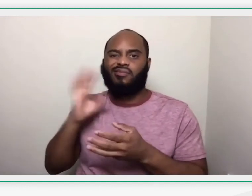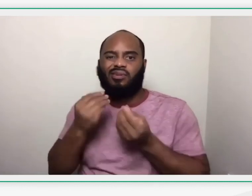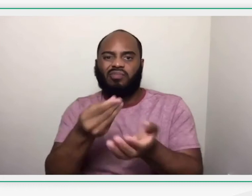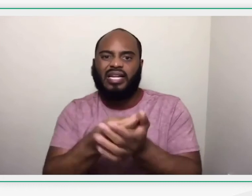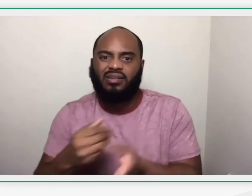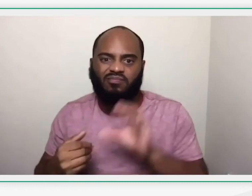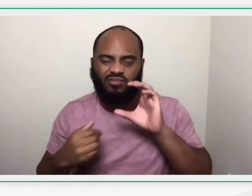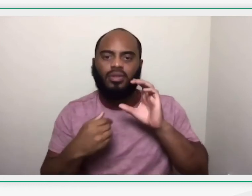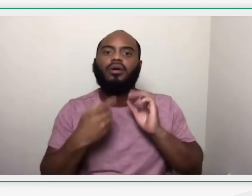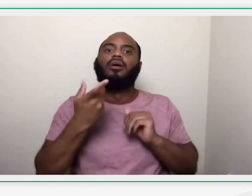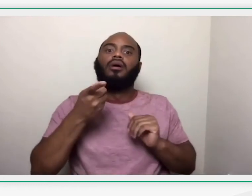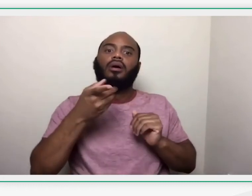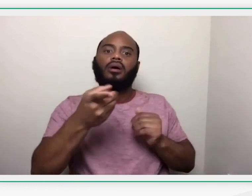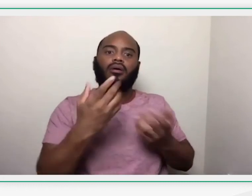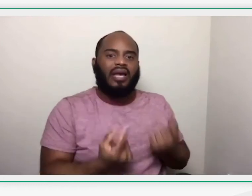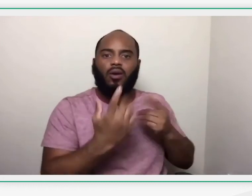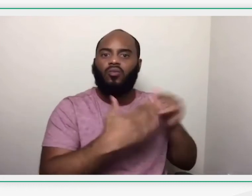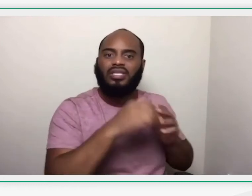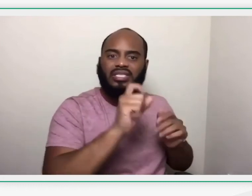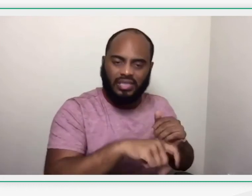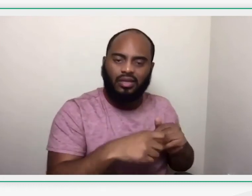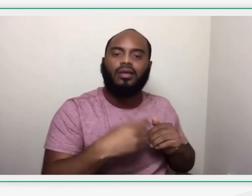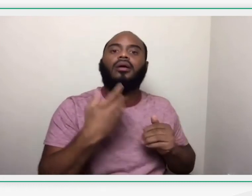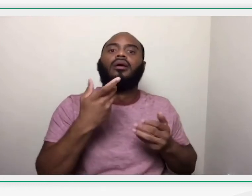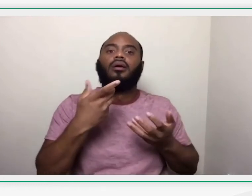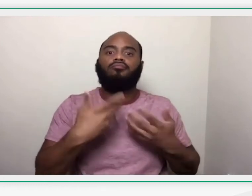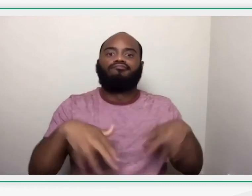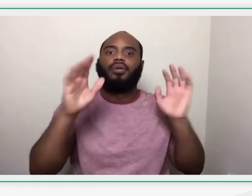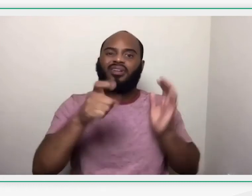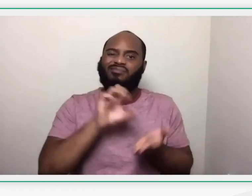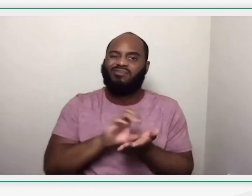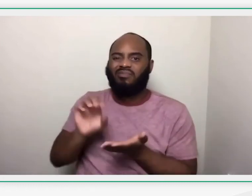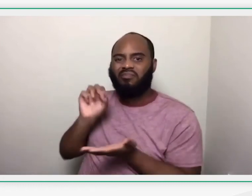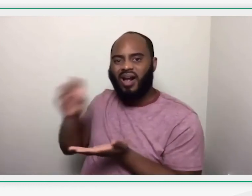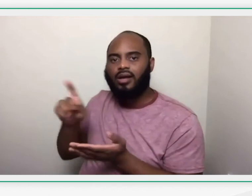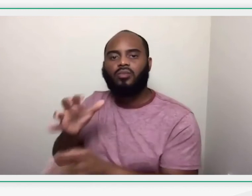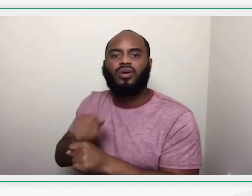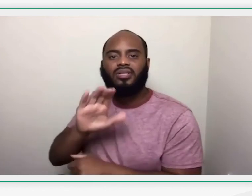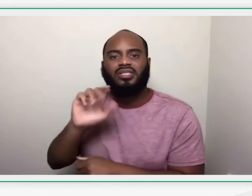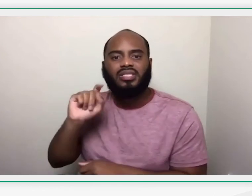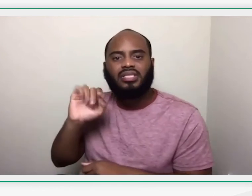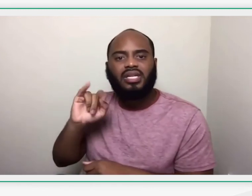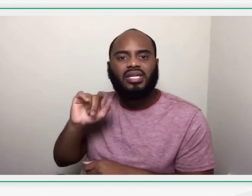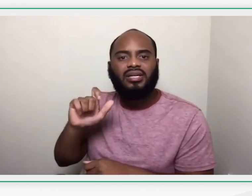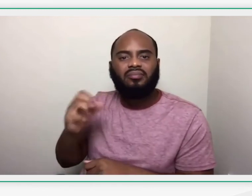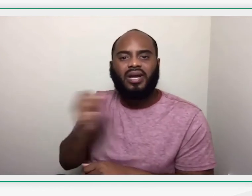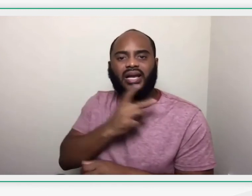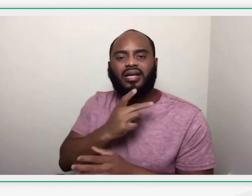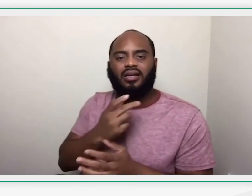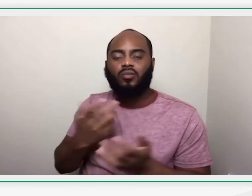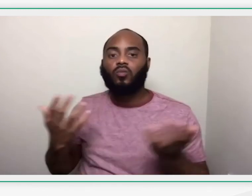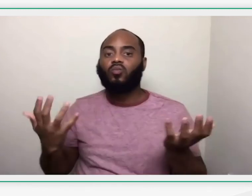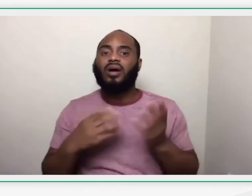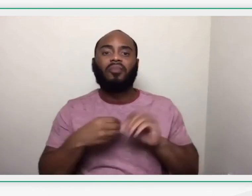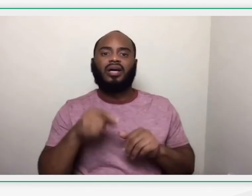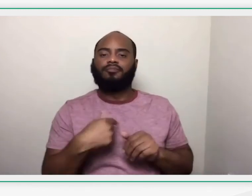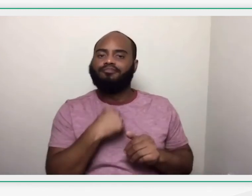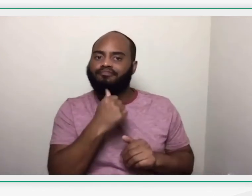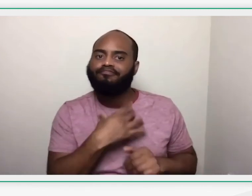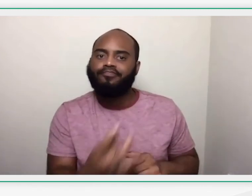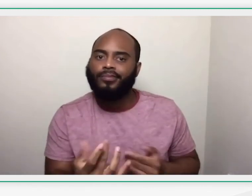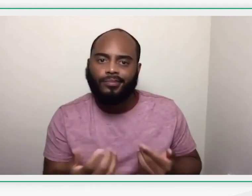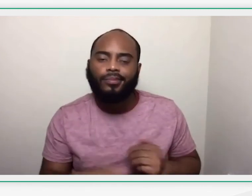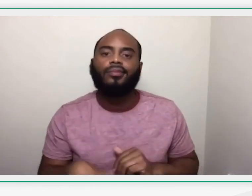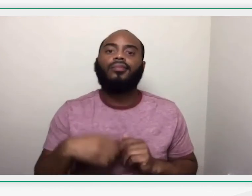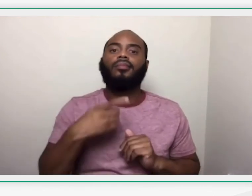in order to borrow some money. You spend that money, and then you've got to return that payment. And once you pay that money back, you get your title for your vehicle returned.